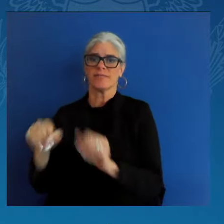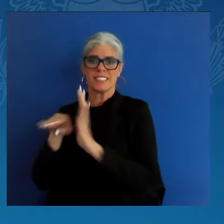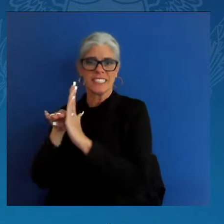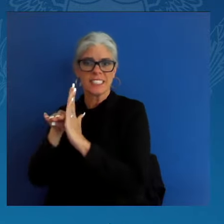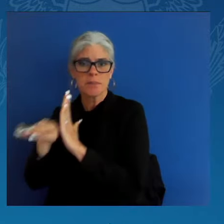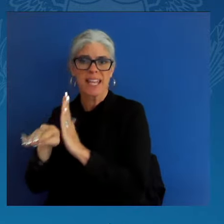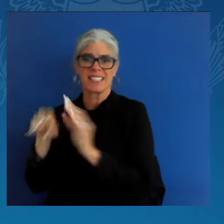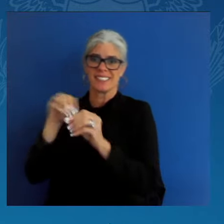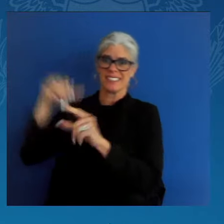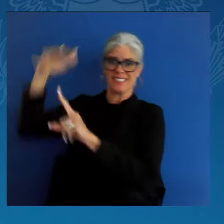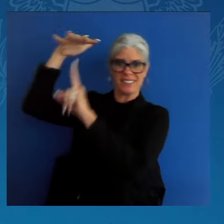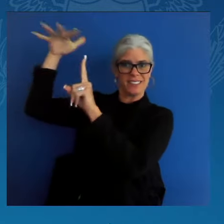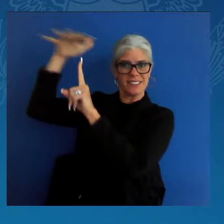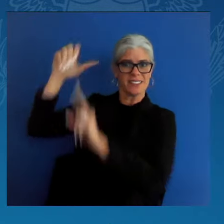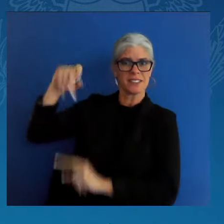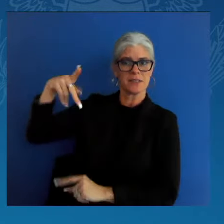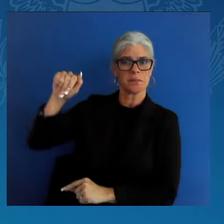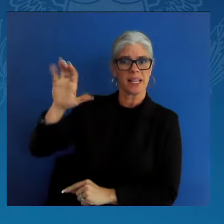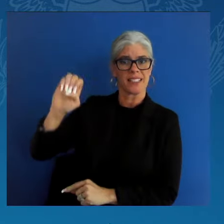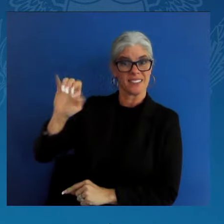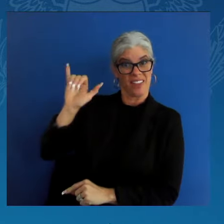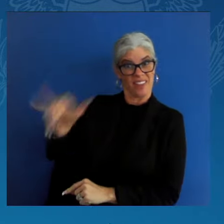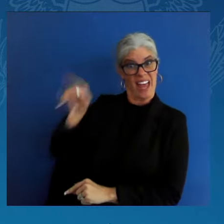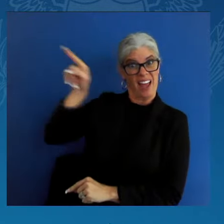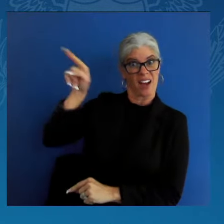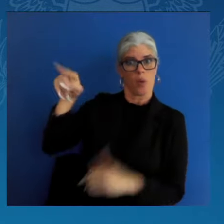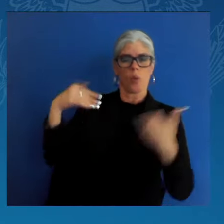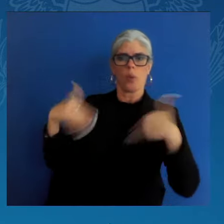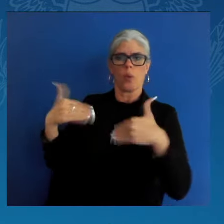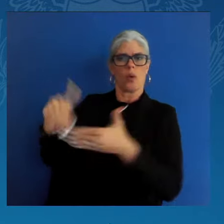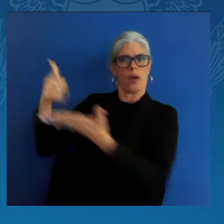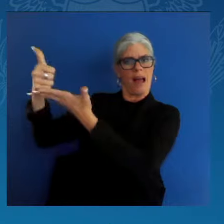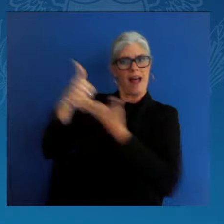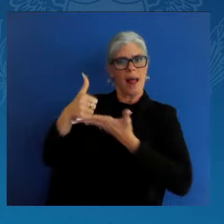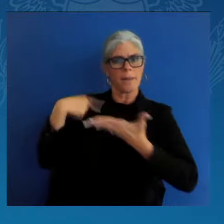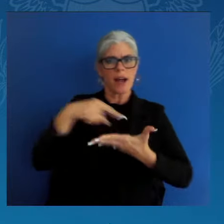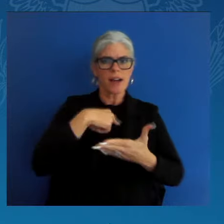we try to do our part by helping, you know, the folks around this room,